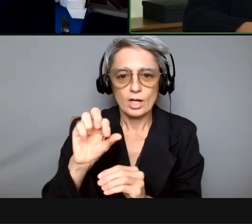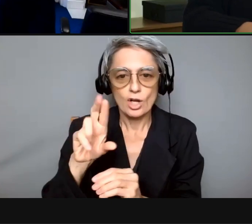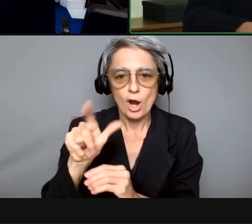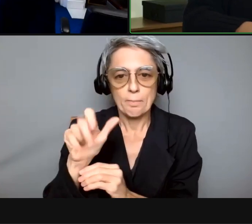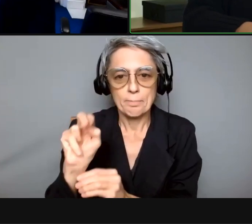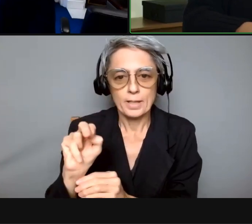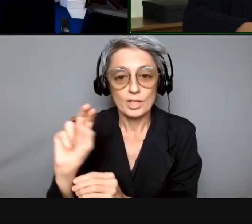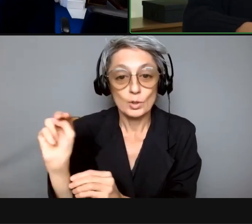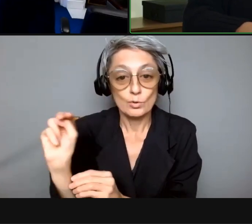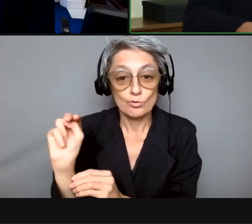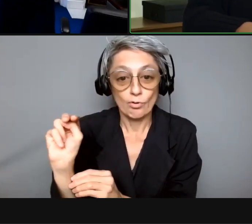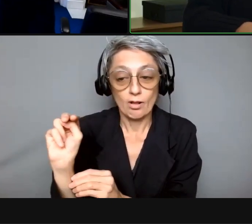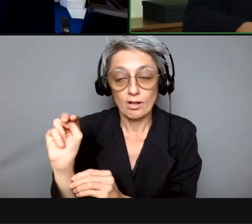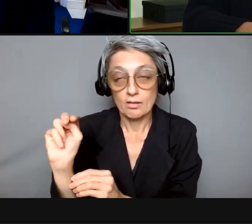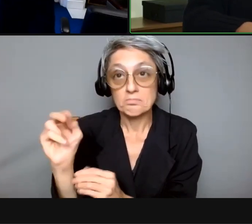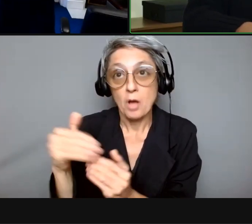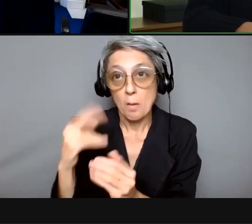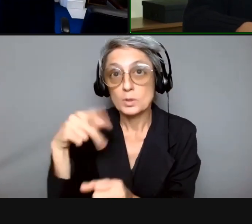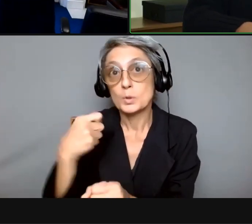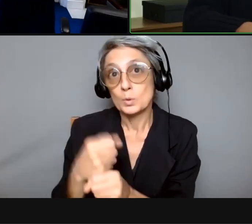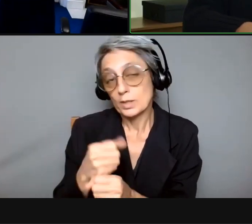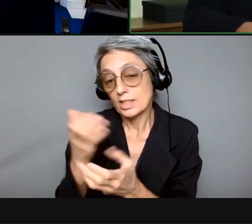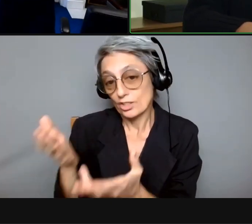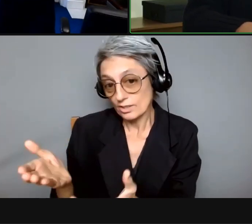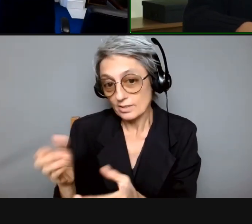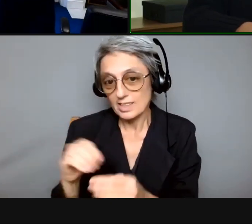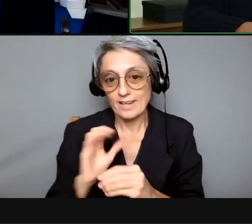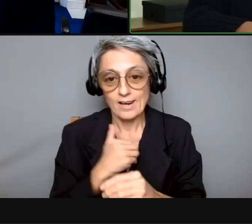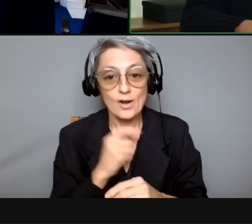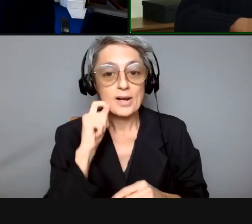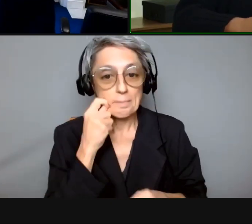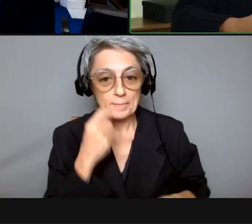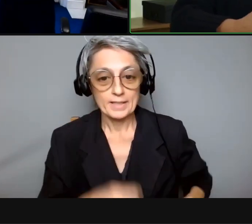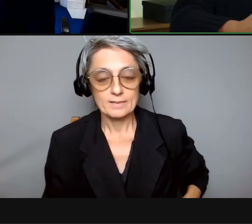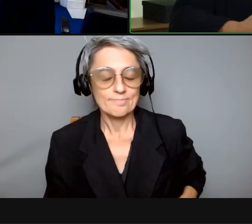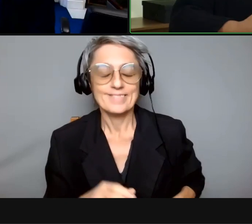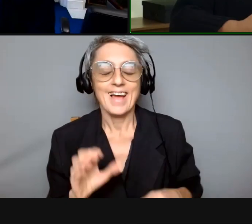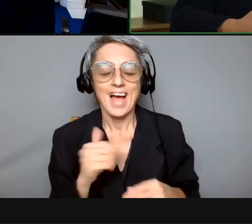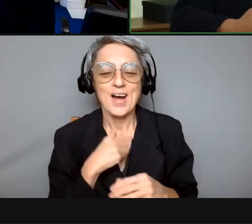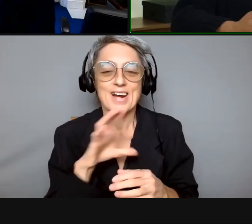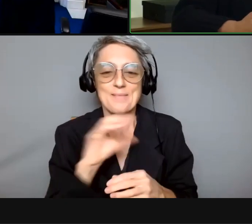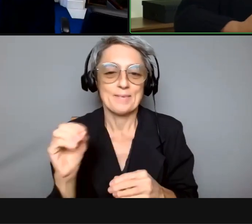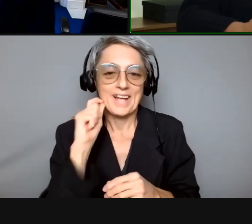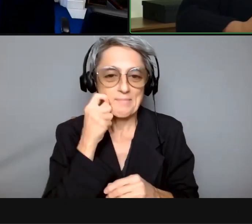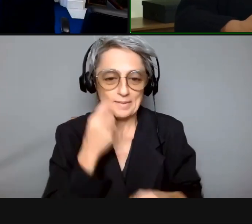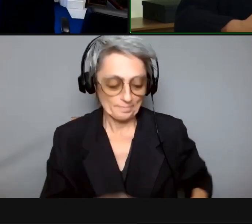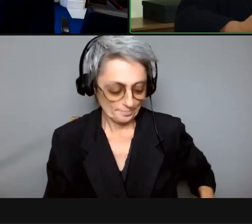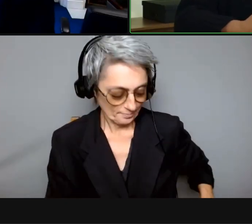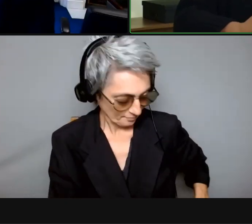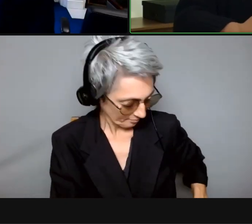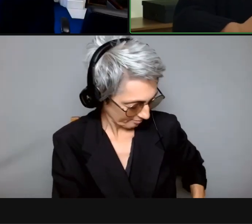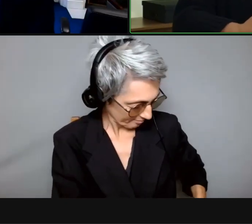They are now going on two years. And, you know, we are. What I love about Apple, one of the reasons